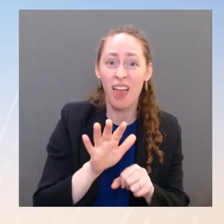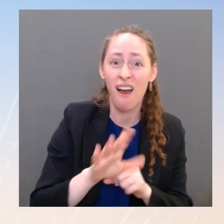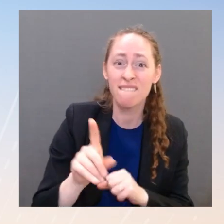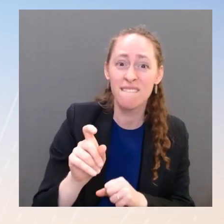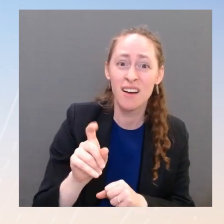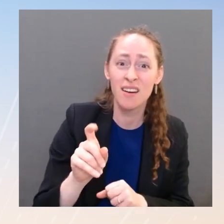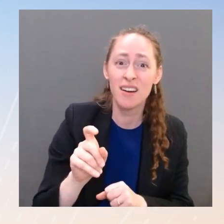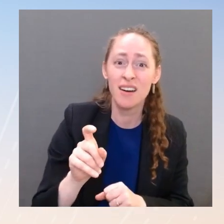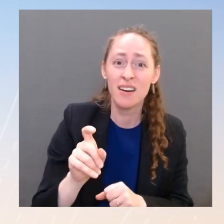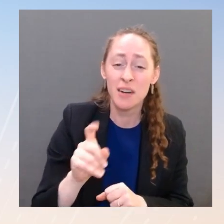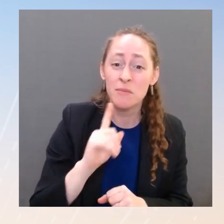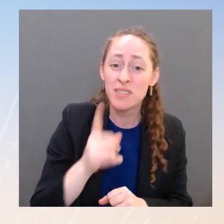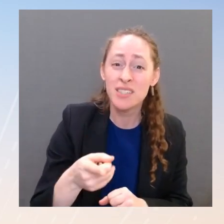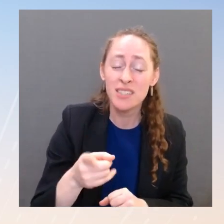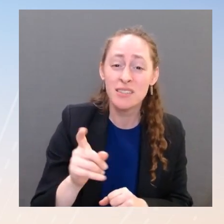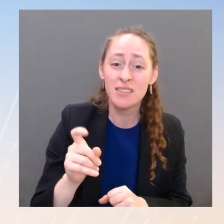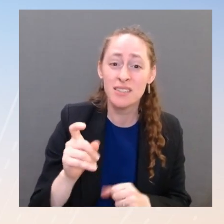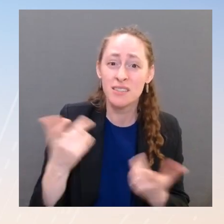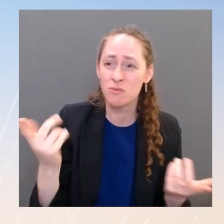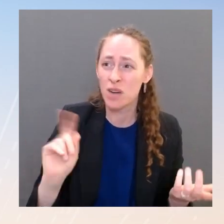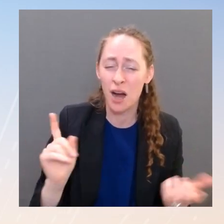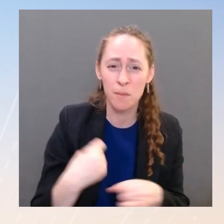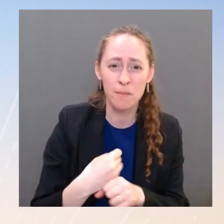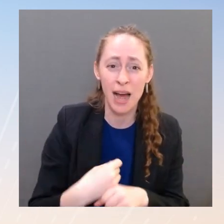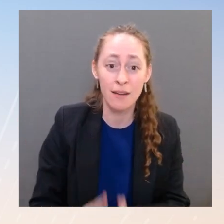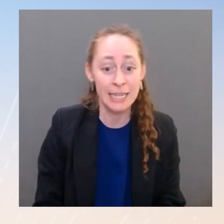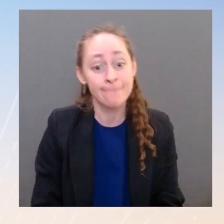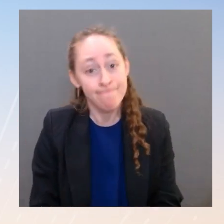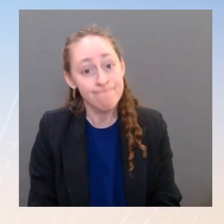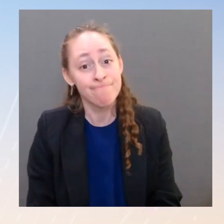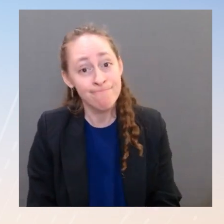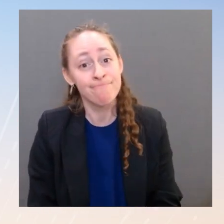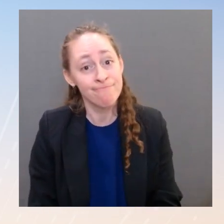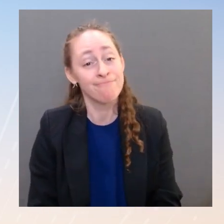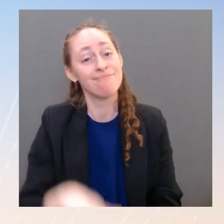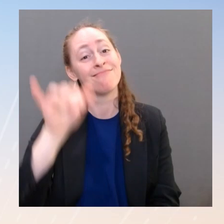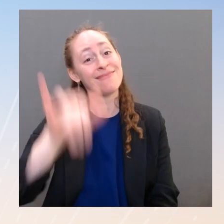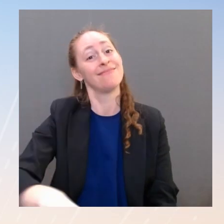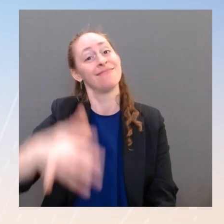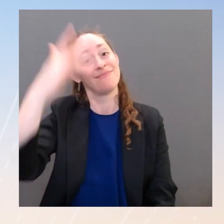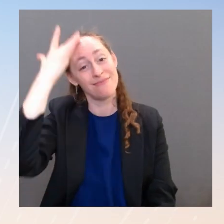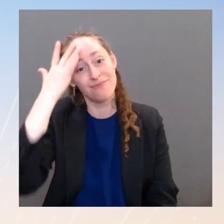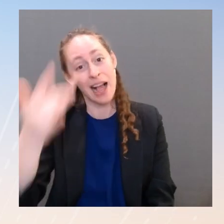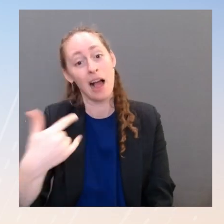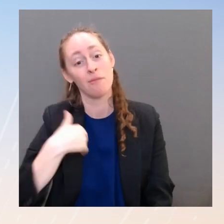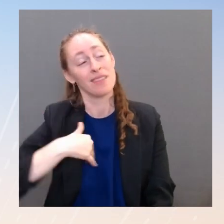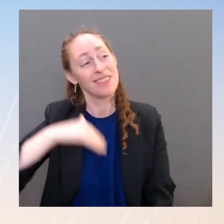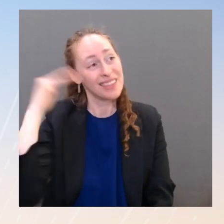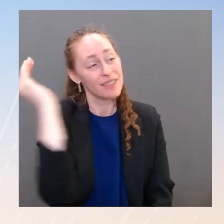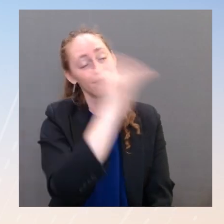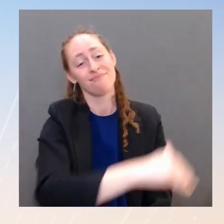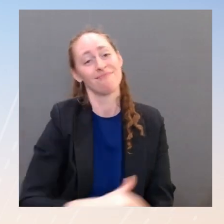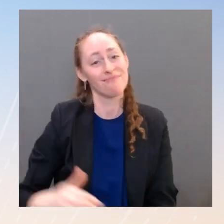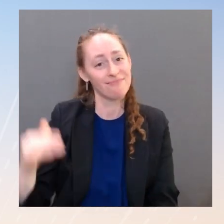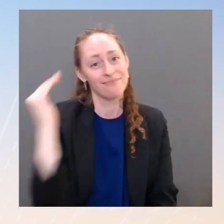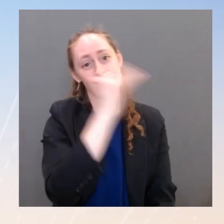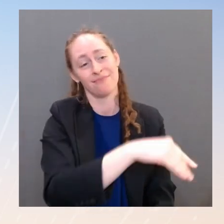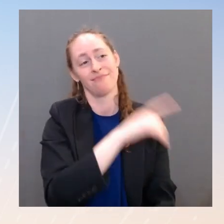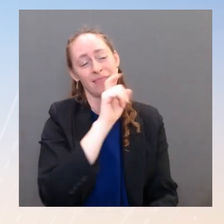and why we need to ensure that we are not reliant on the whims of others in order to continue manufacturing here in the United States. The Press: And, of course,